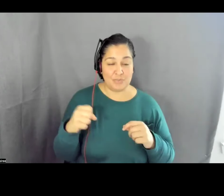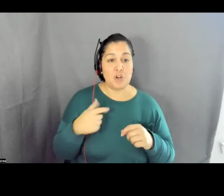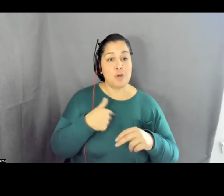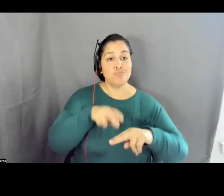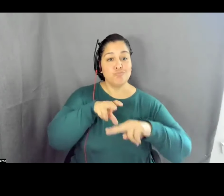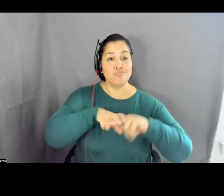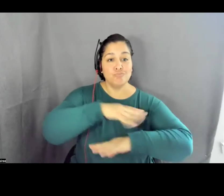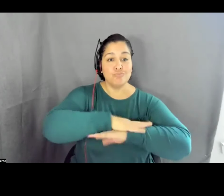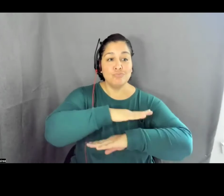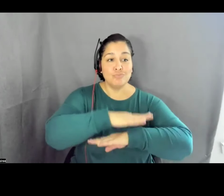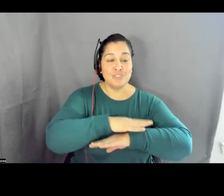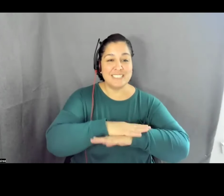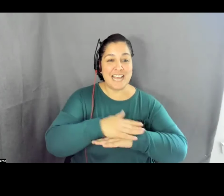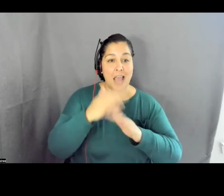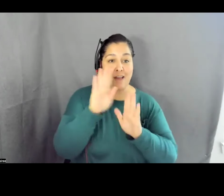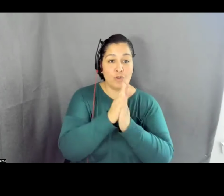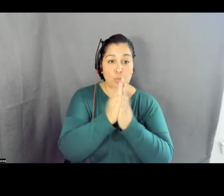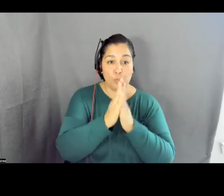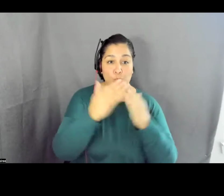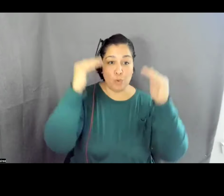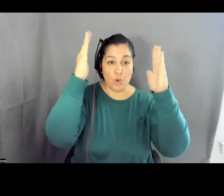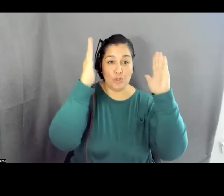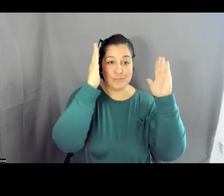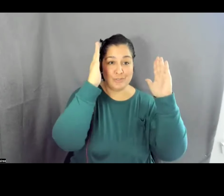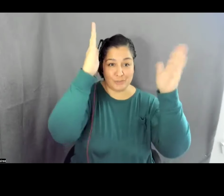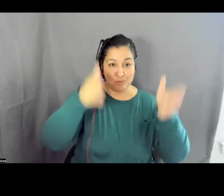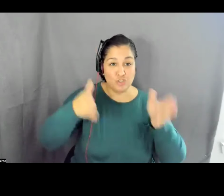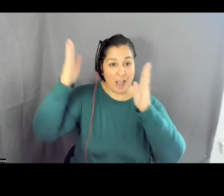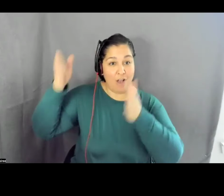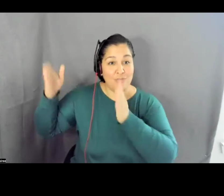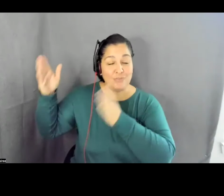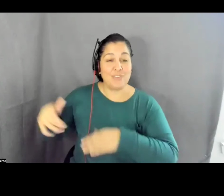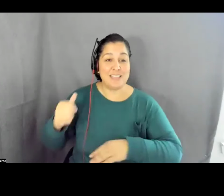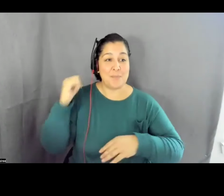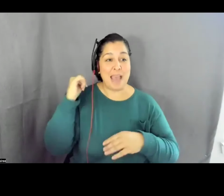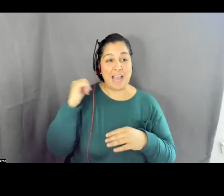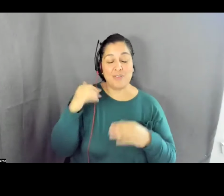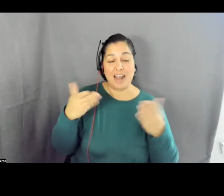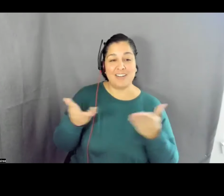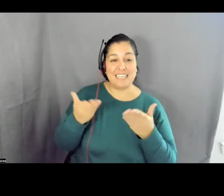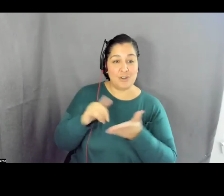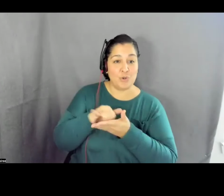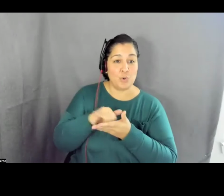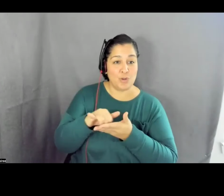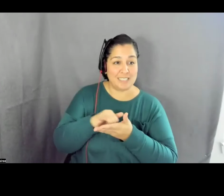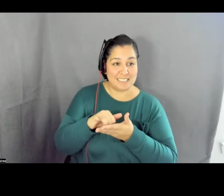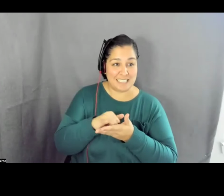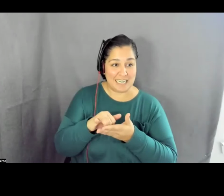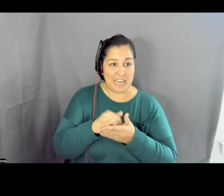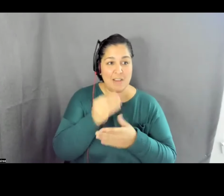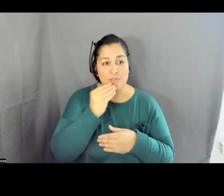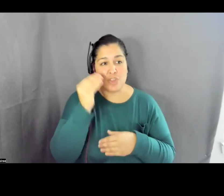and I'm joining you from the Creative Capital office in New York City, which is located on the ancestral, unceded homelands of the Lenape people.